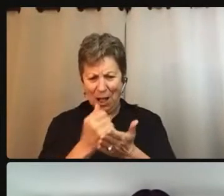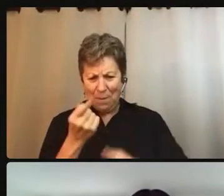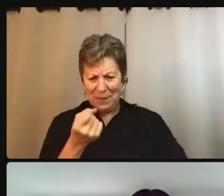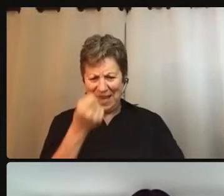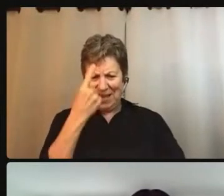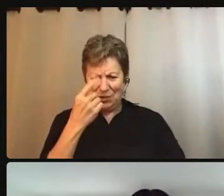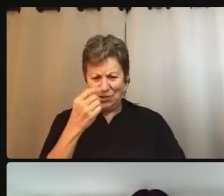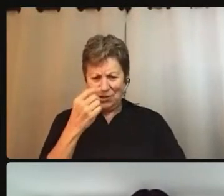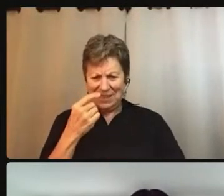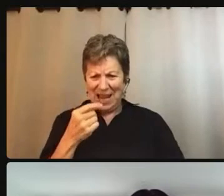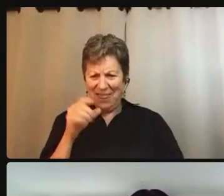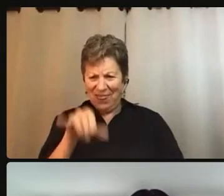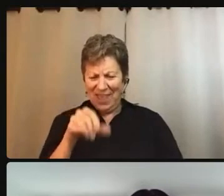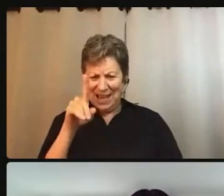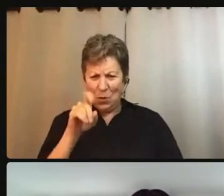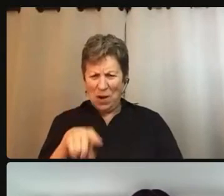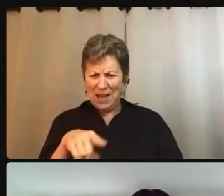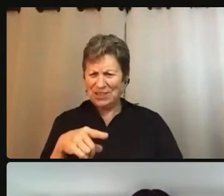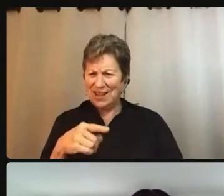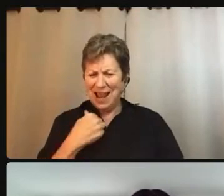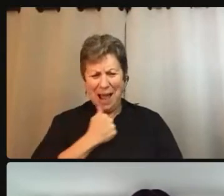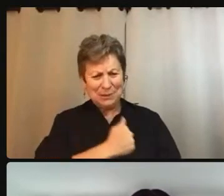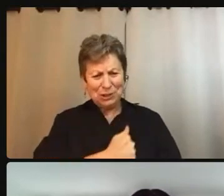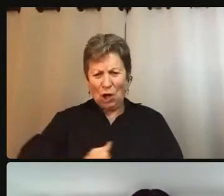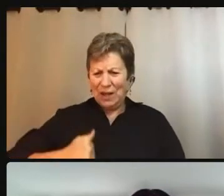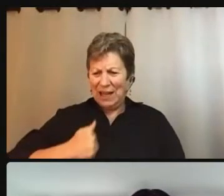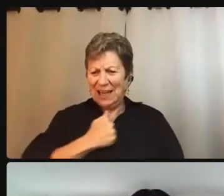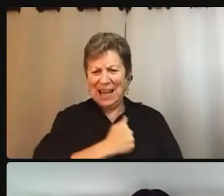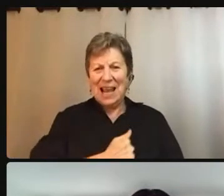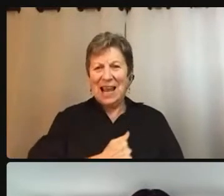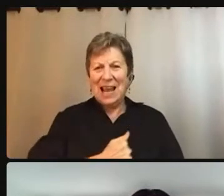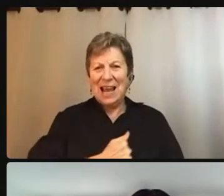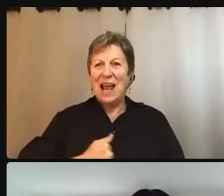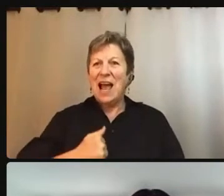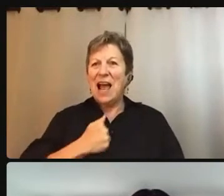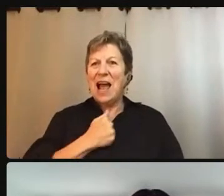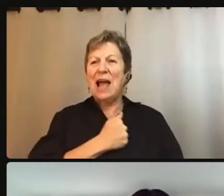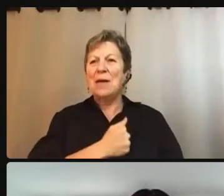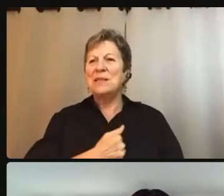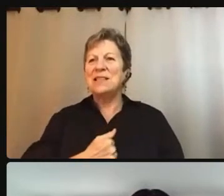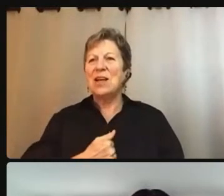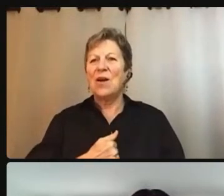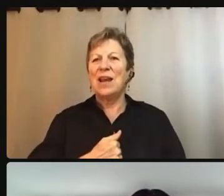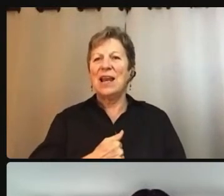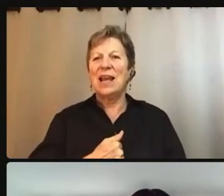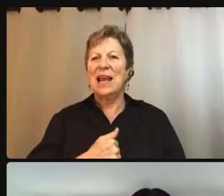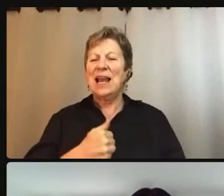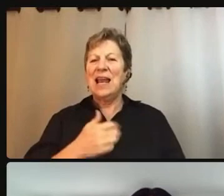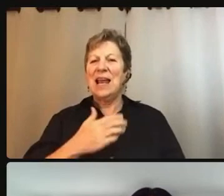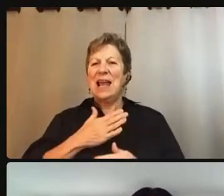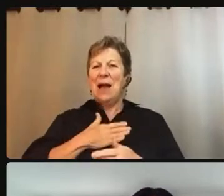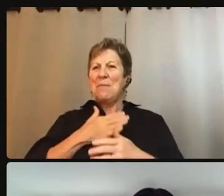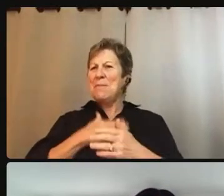MIGHT CAN YOU HELP ME